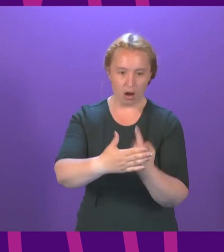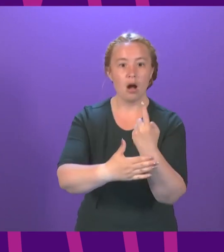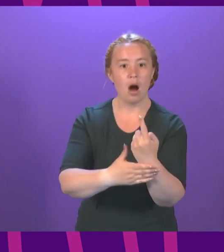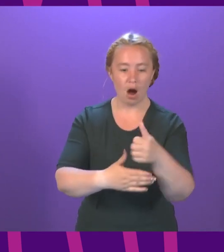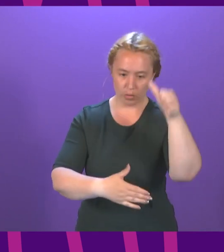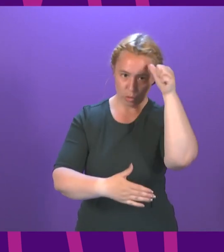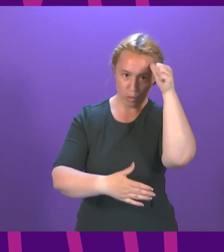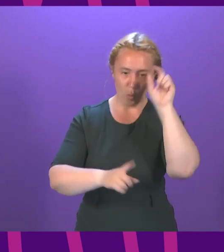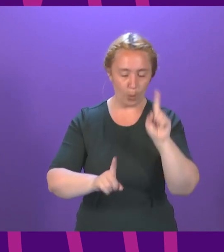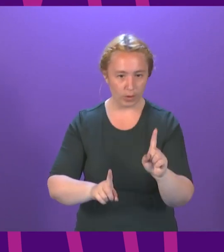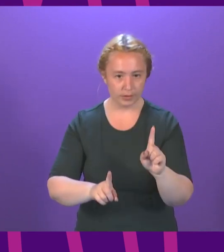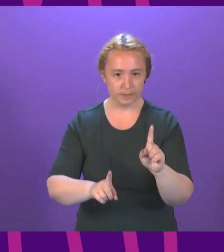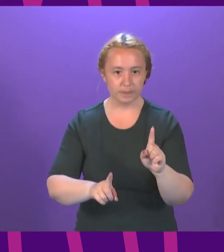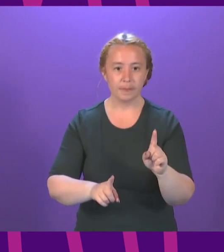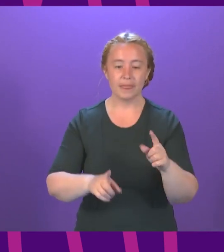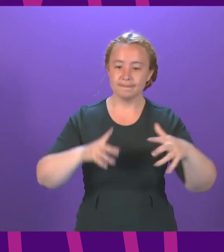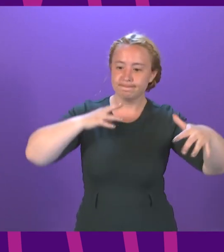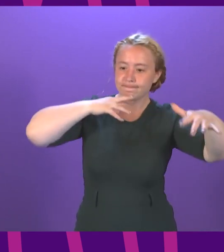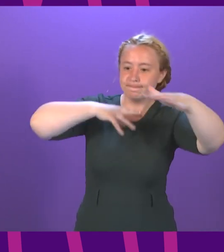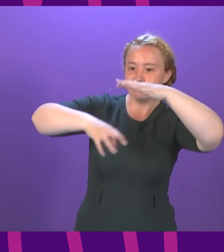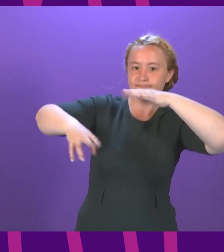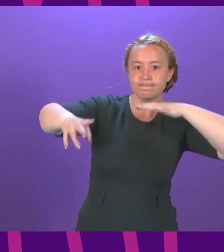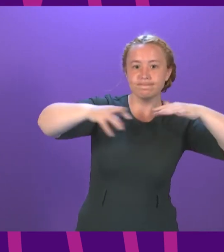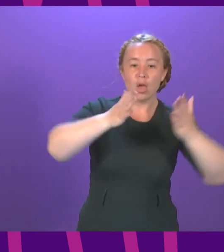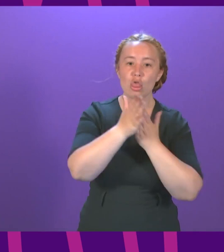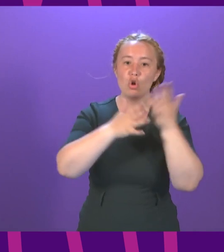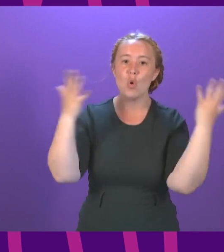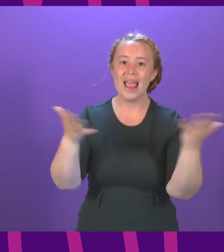thinking is the airborne transmission of the virus—although some scientists would say that